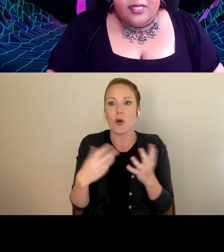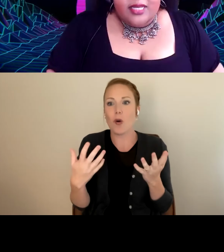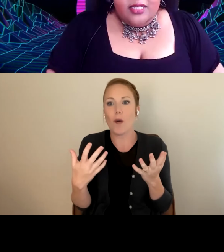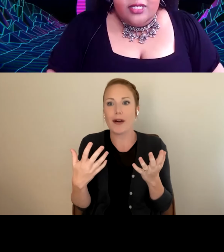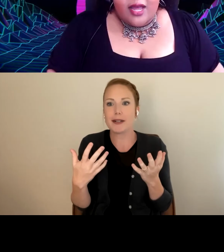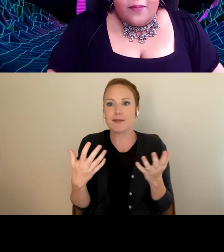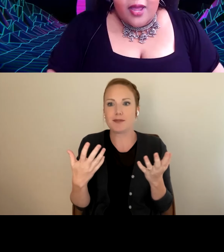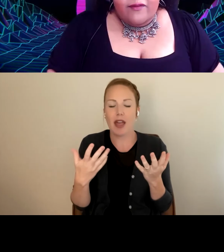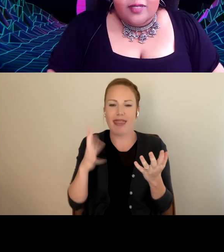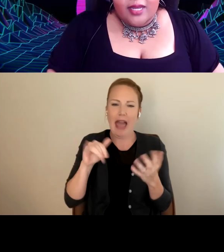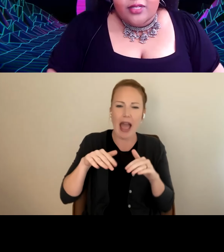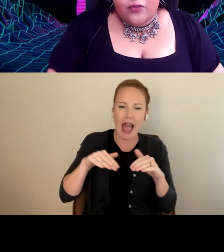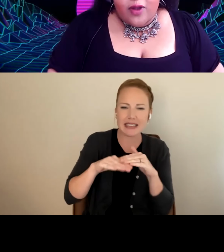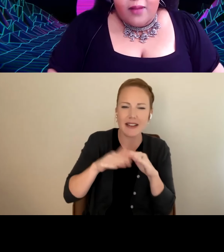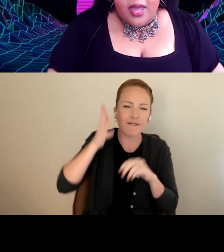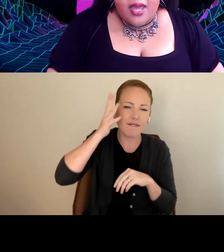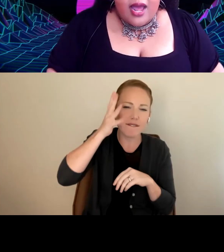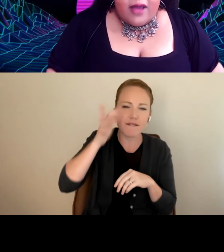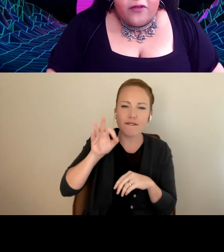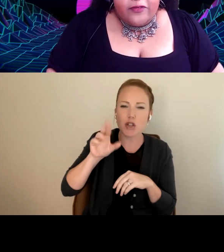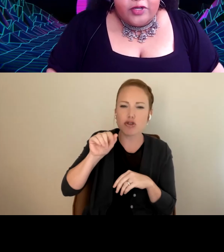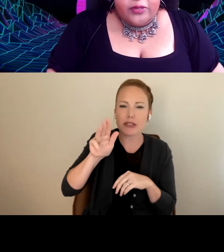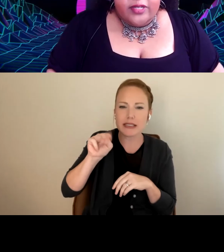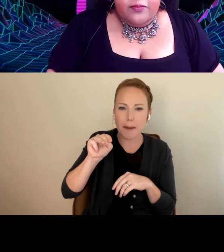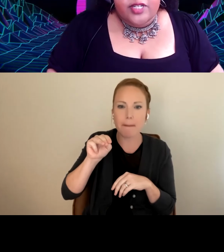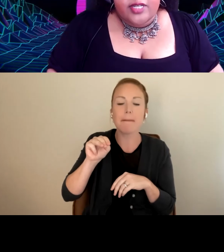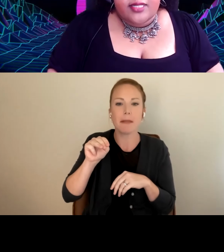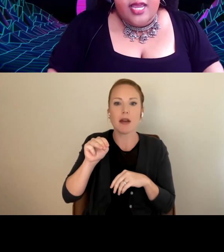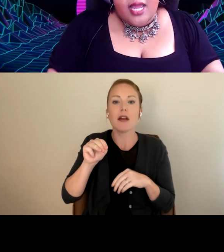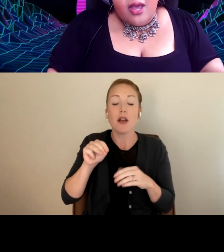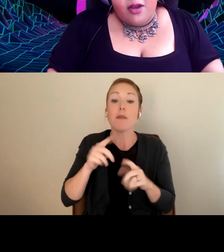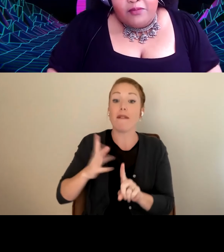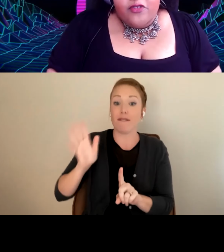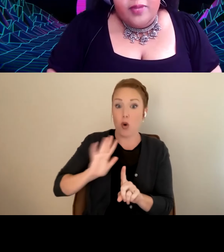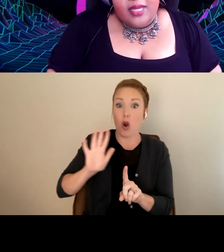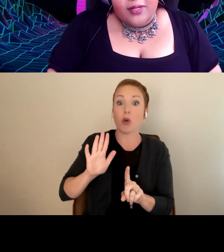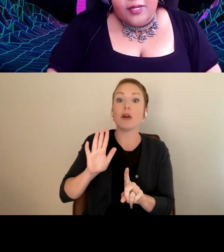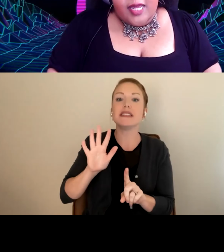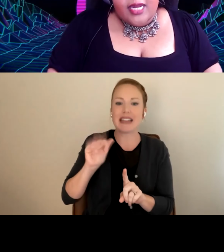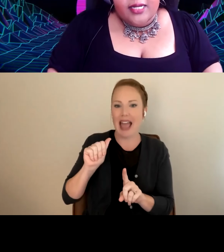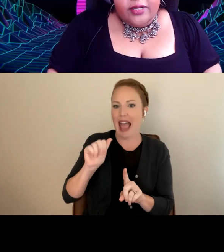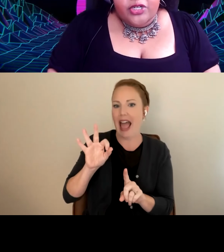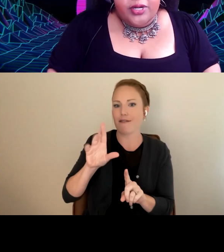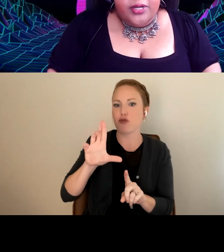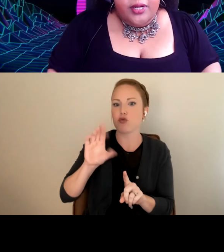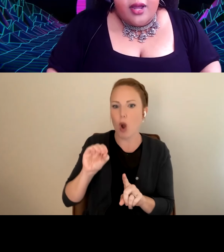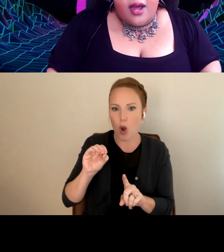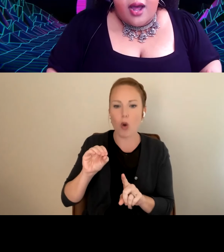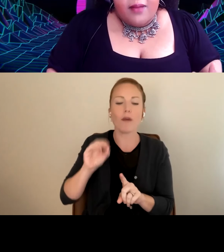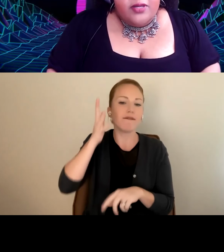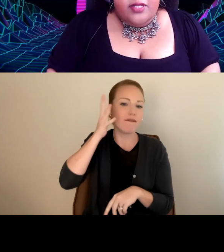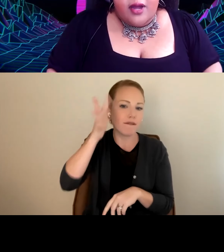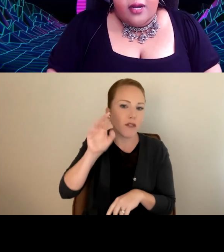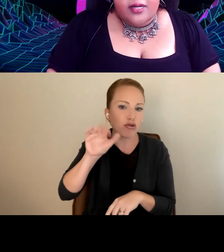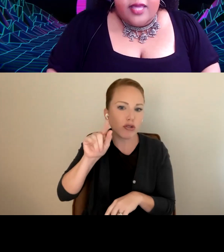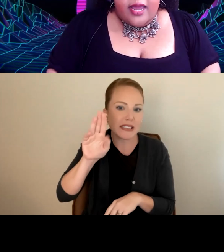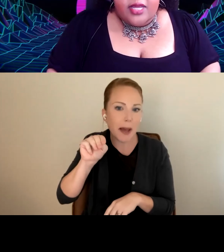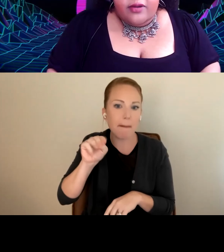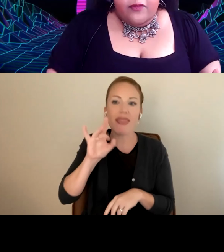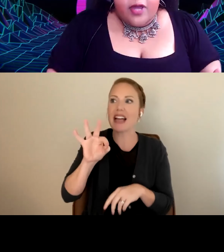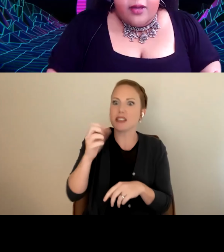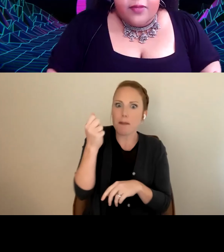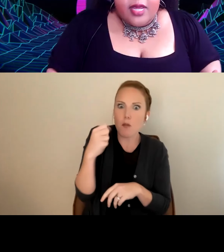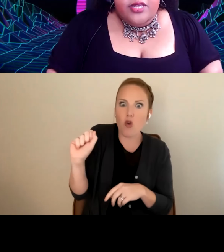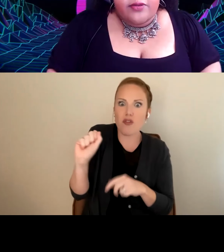as I have taken this from Afro futurism which is a movement in literature, music, arts, that uses